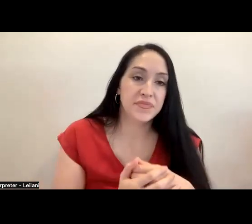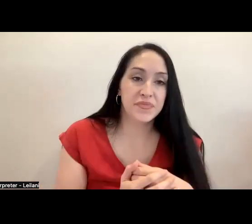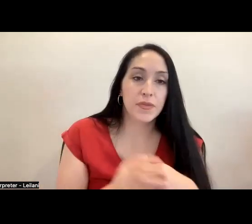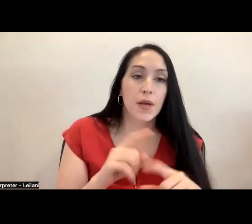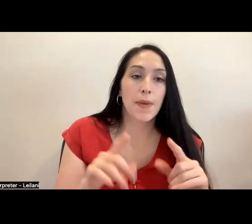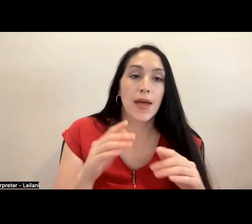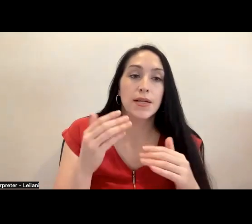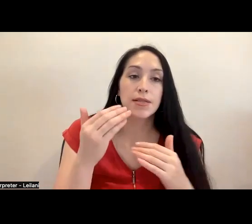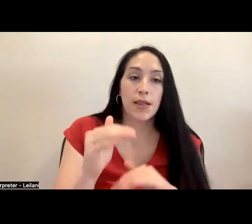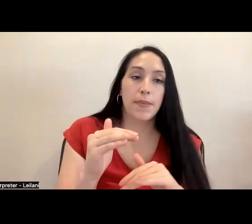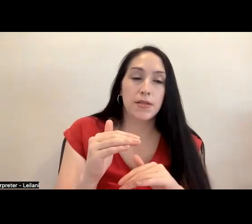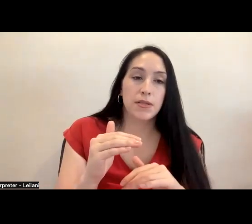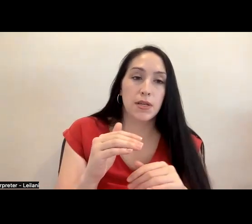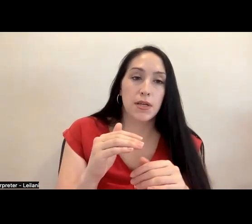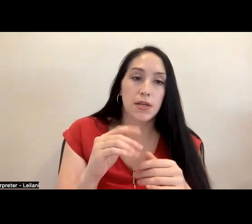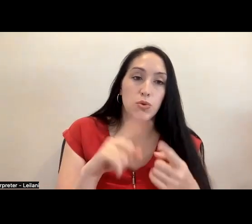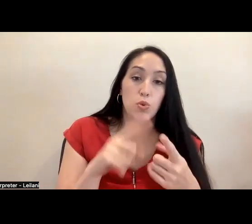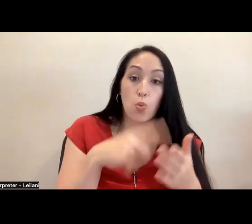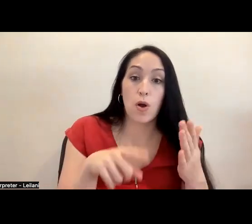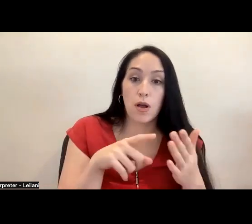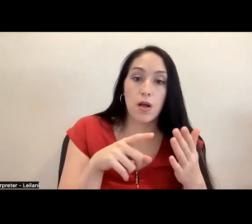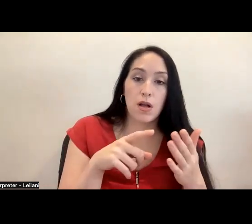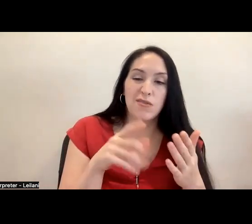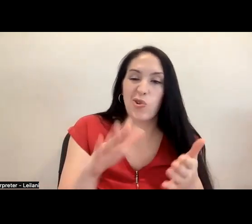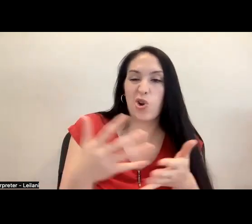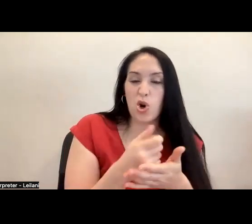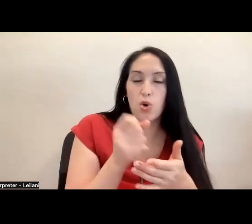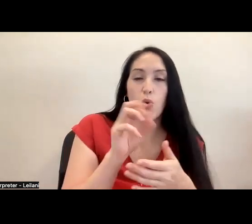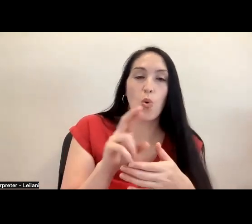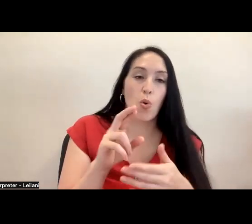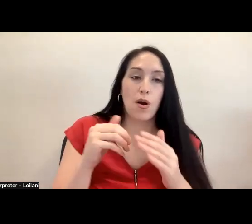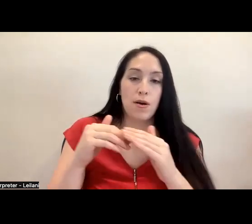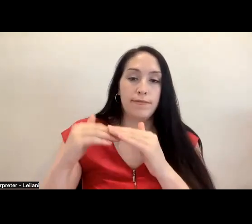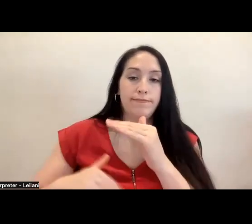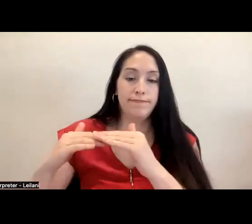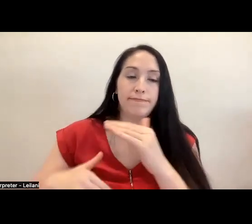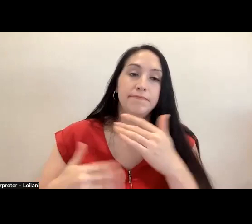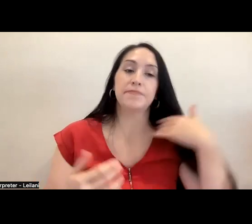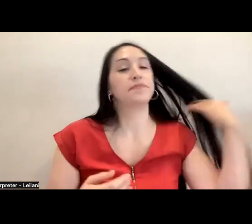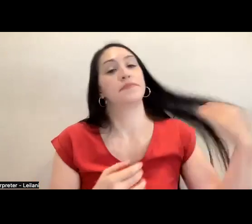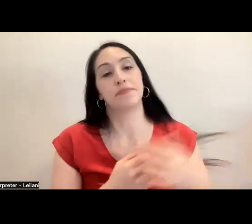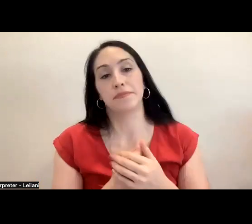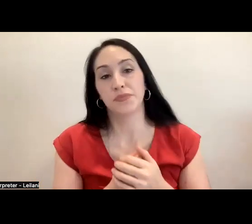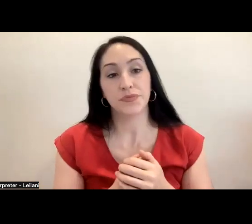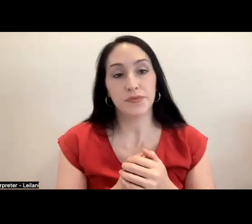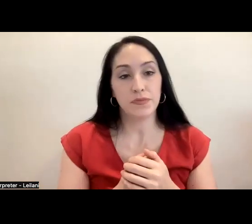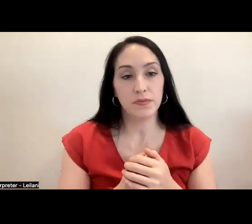11:57:14 So that's important. 11:57:18 What is the overall account, maximum